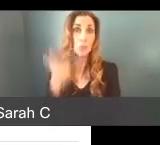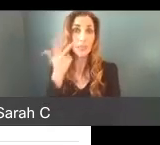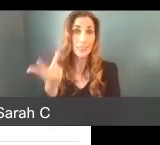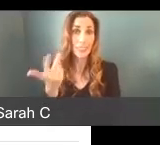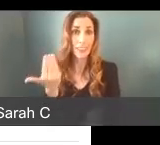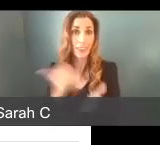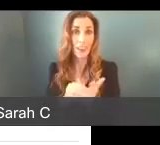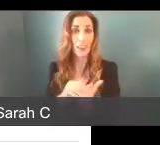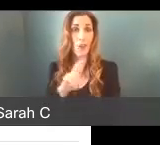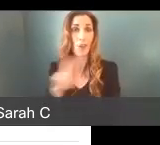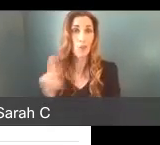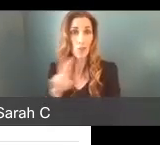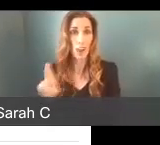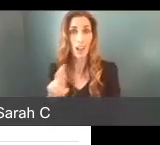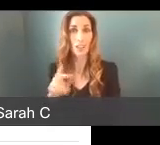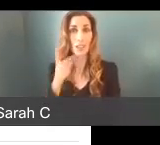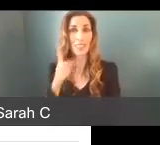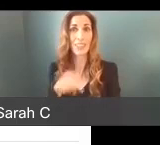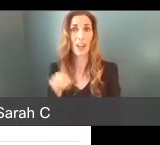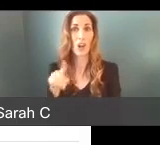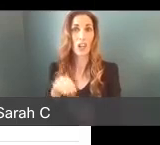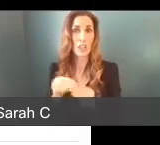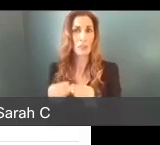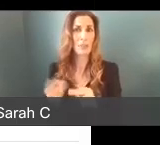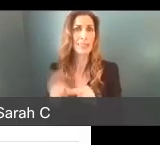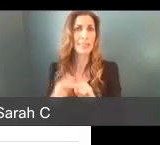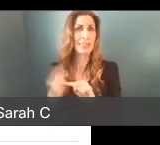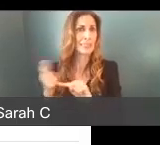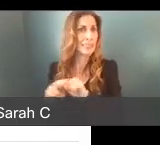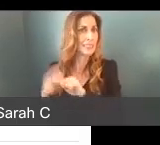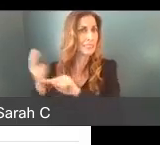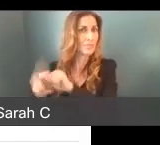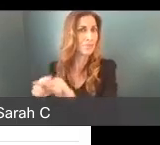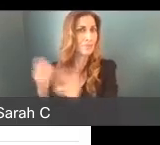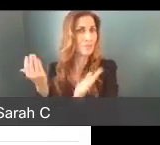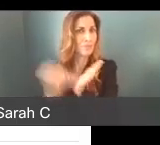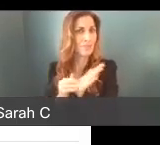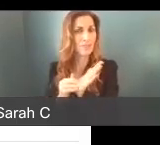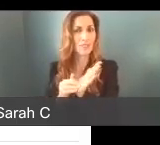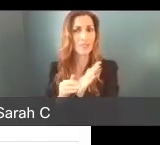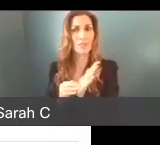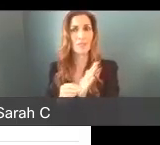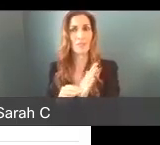are, our numbers are ticking up. We are, you know, right back up to, kind of, similar to where we were